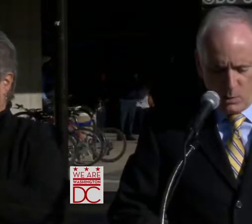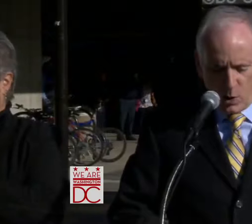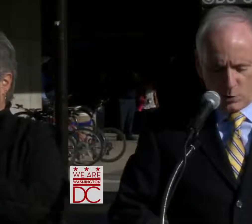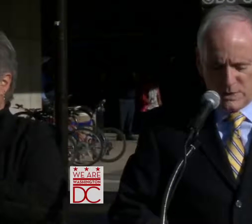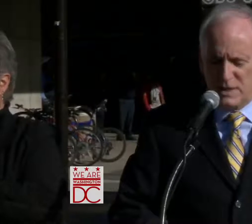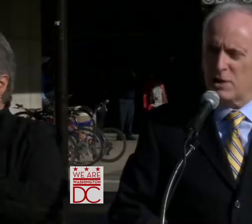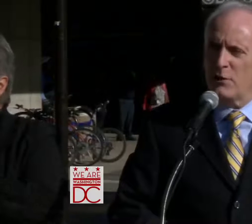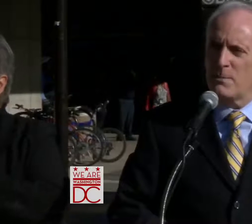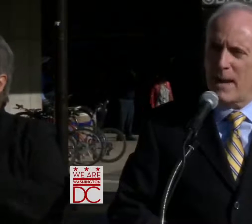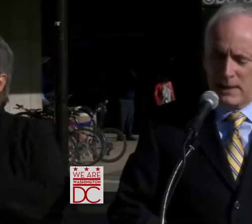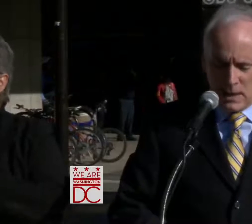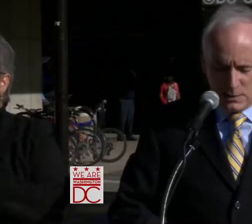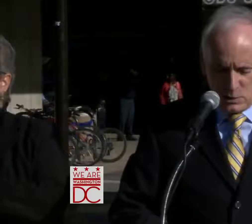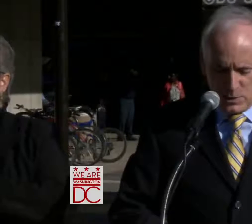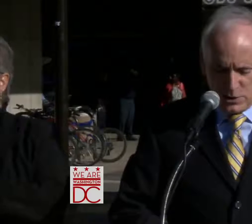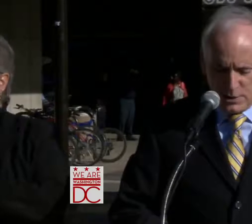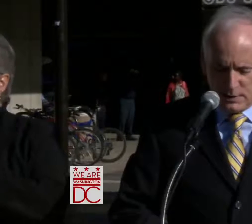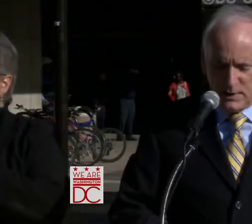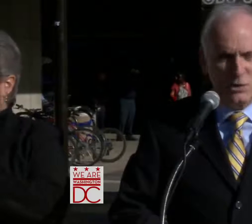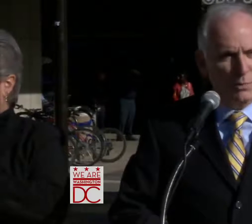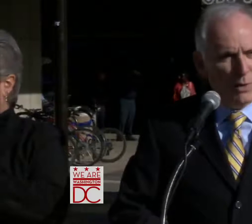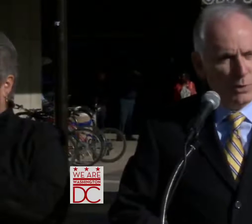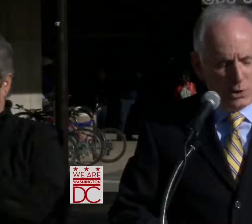WE WILL WORK ON SIX OTHER MAIN LINE SWITCHES GOING TO BRENTWOOD